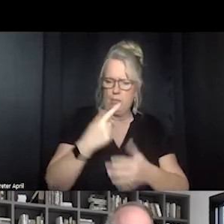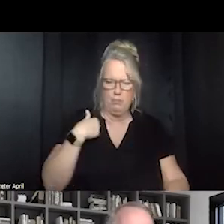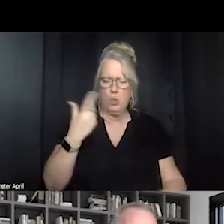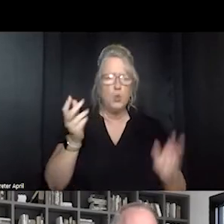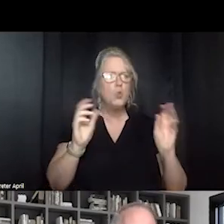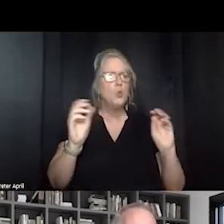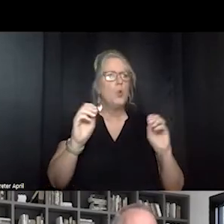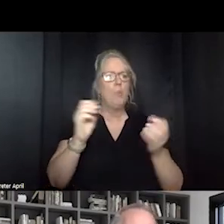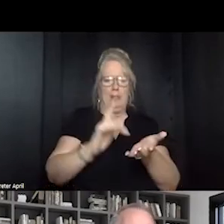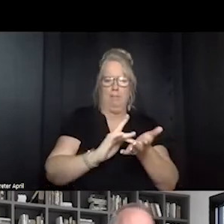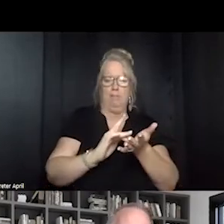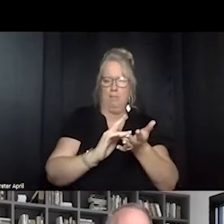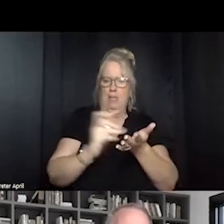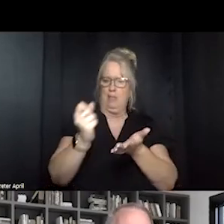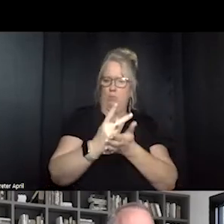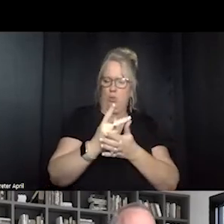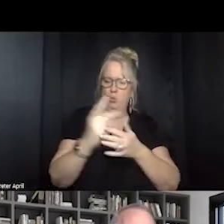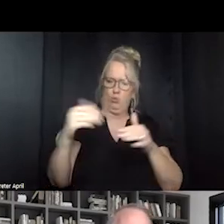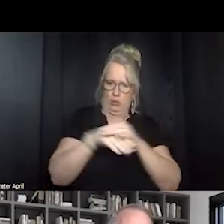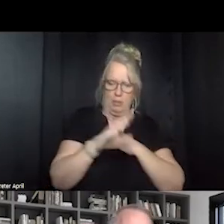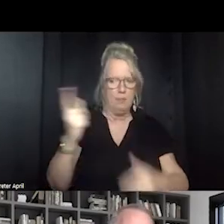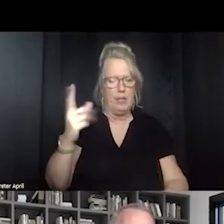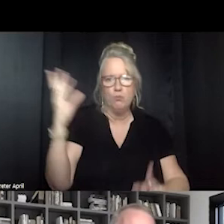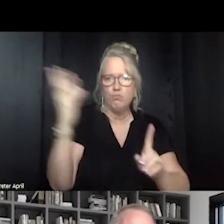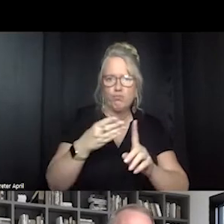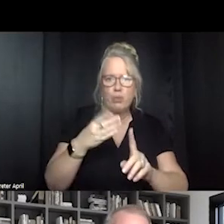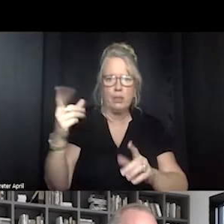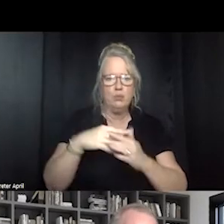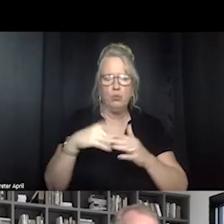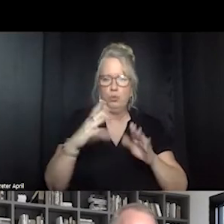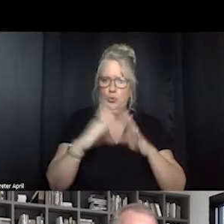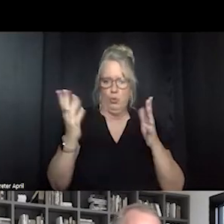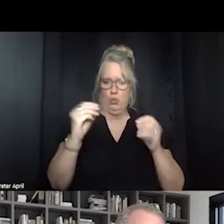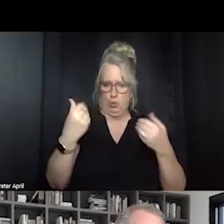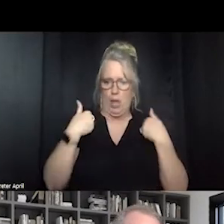CLEARED TO COME TO YOU. THEY'RE COMING DIRECTLY IN YOUR DOOR. YOU HAVE MEDICAL CLEARANCE SORT